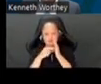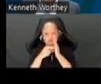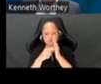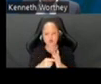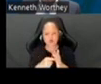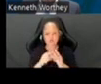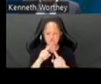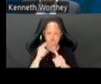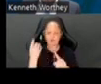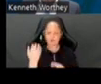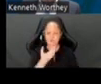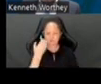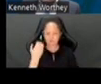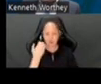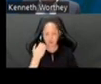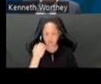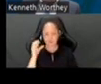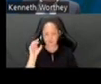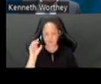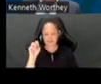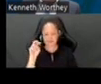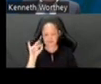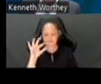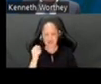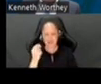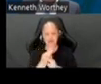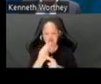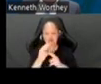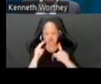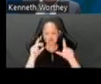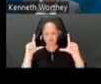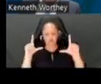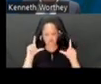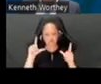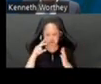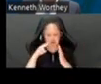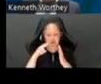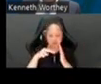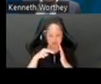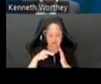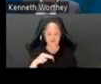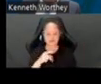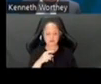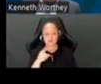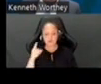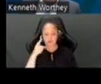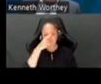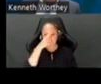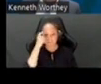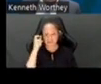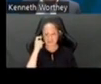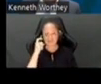devices. It is able to be used with screen readers because we think the product is 508